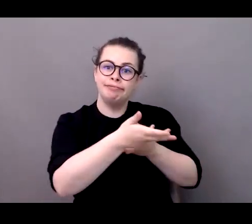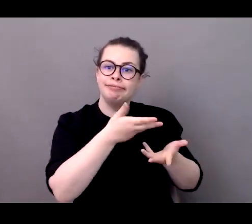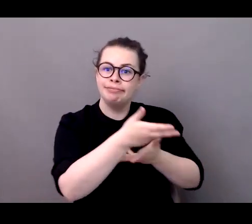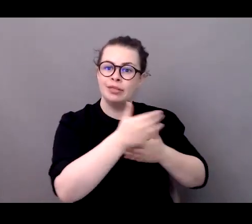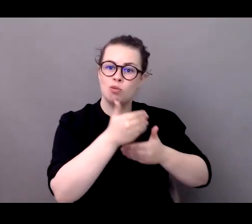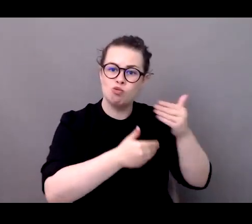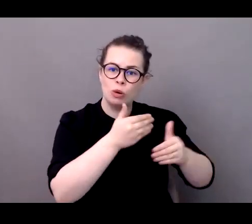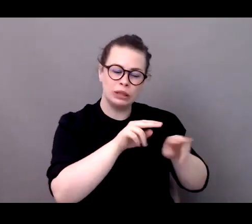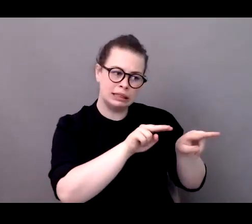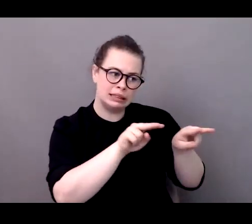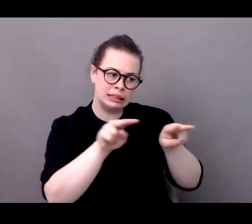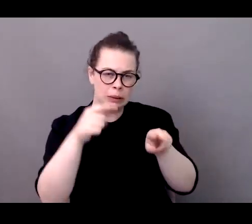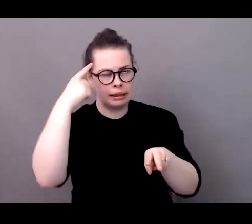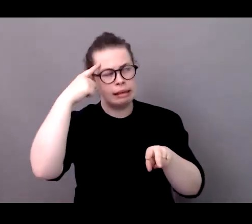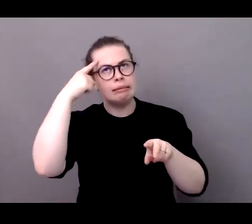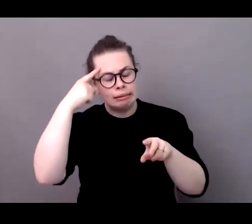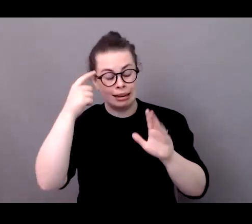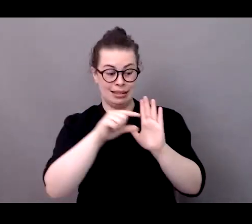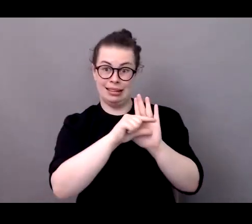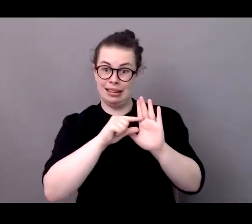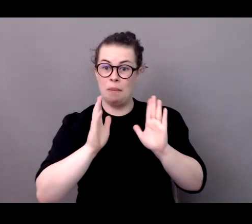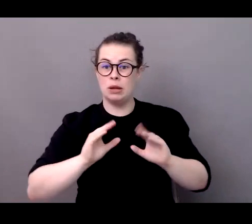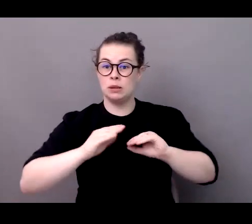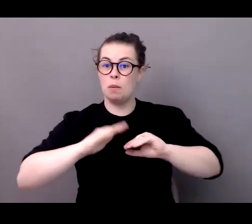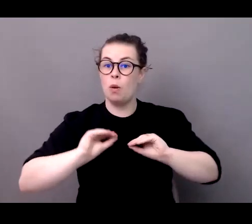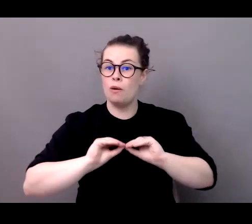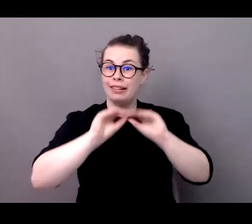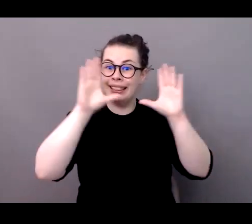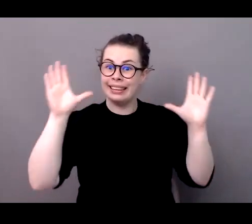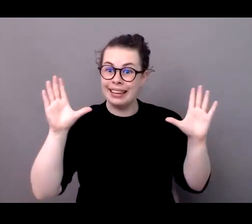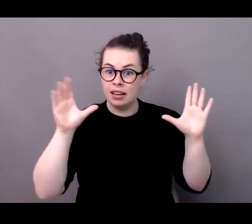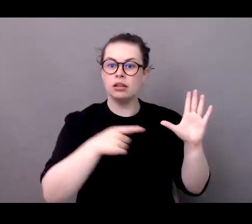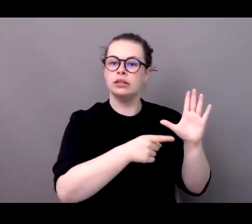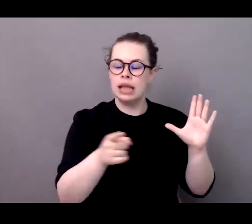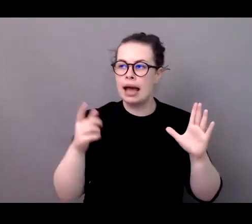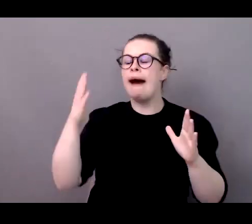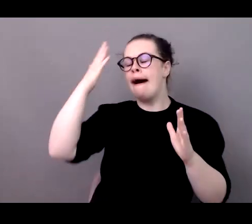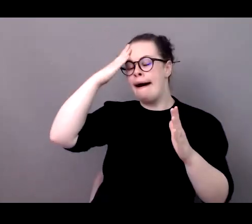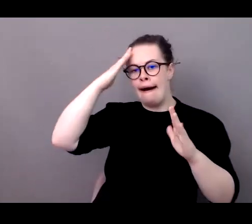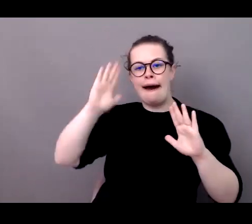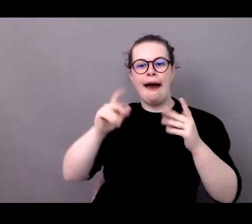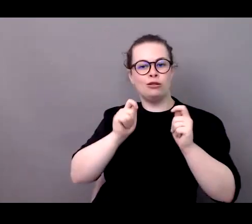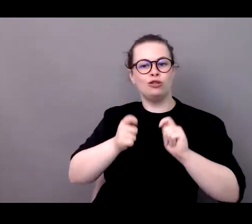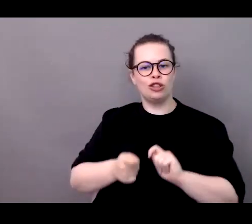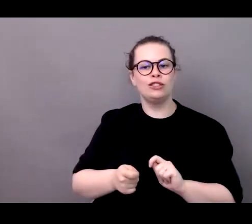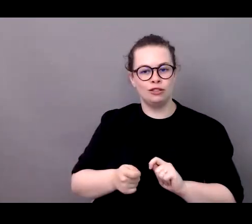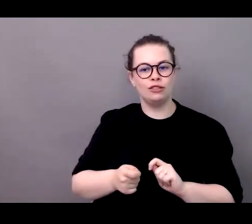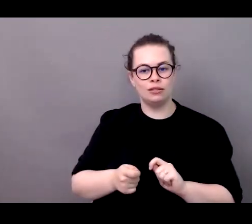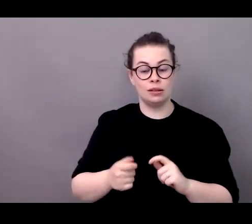rights of disabled people in that country. We're going to imagine that we are the UN committee